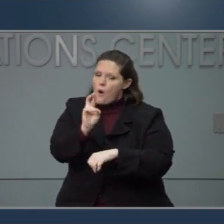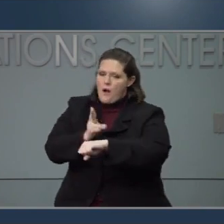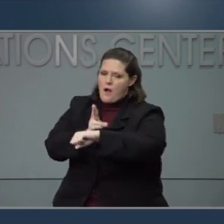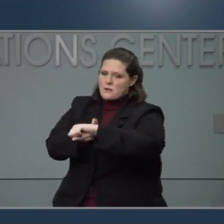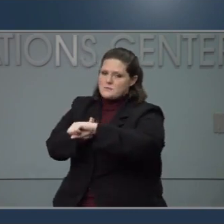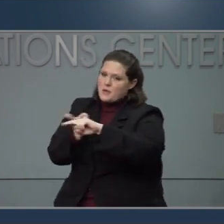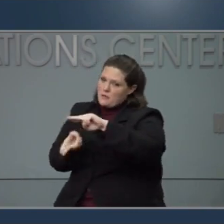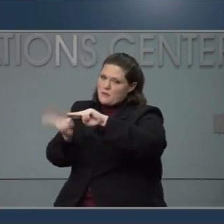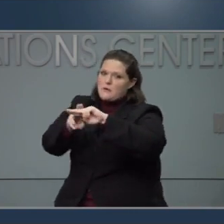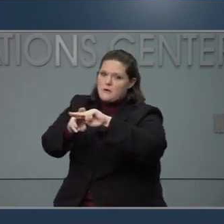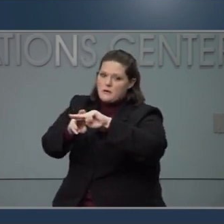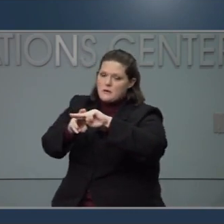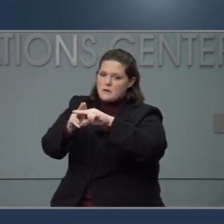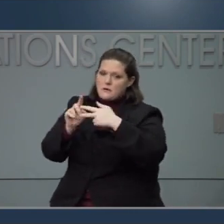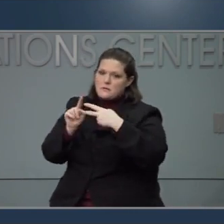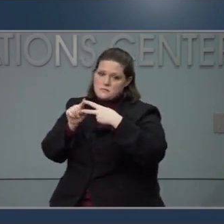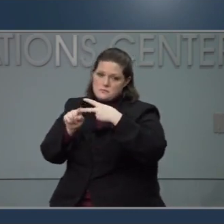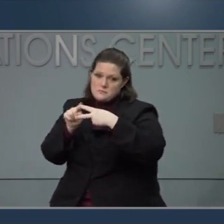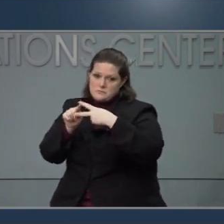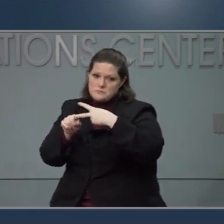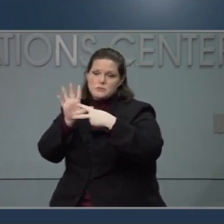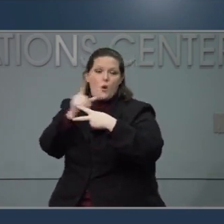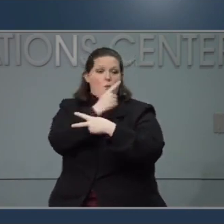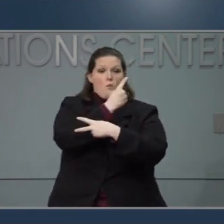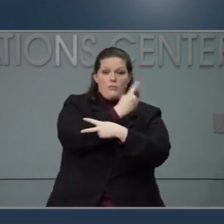FOR RED.